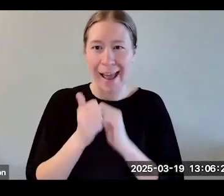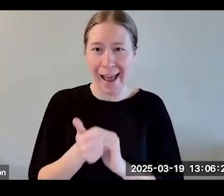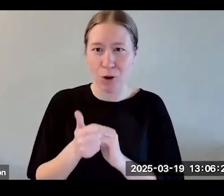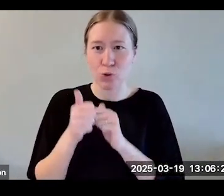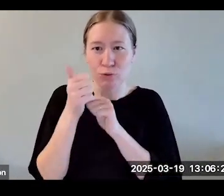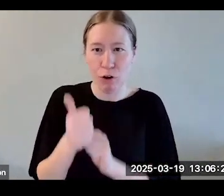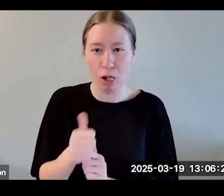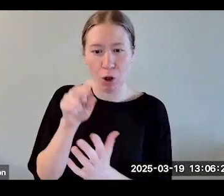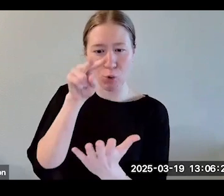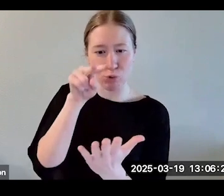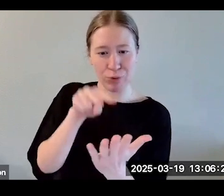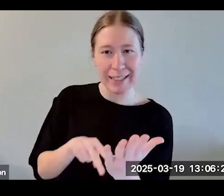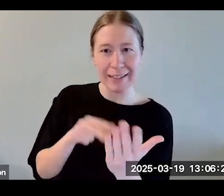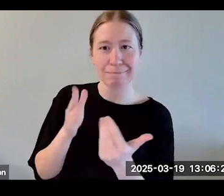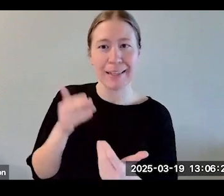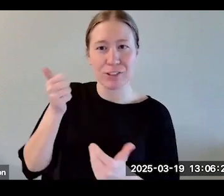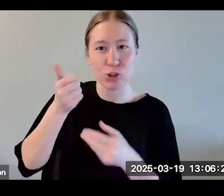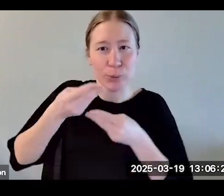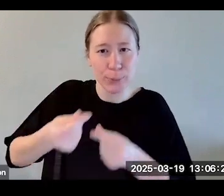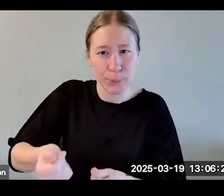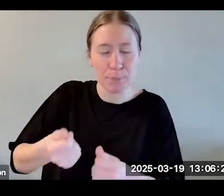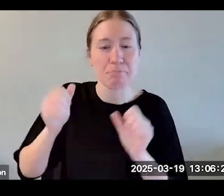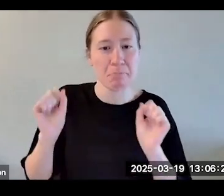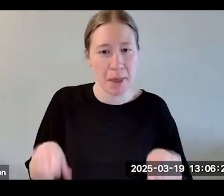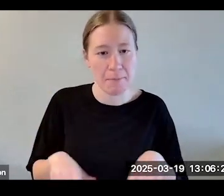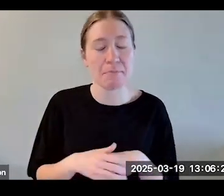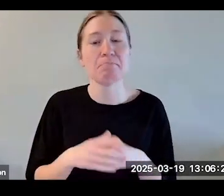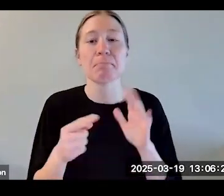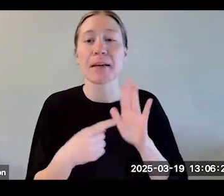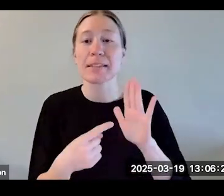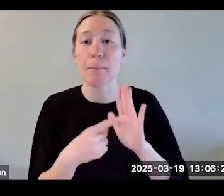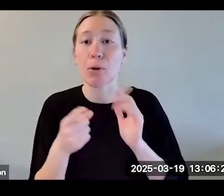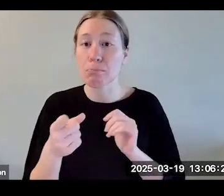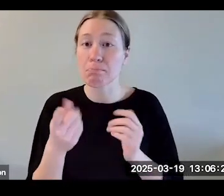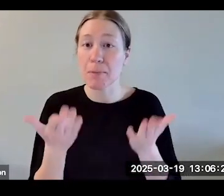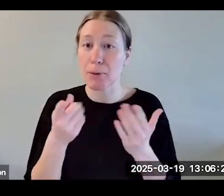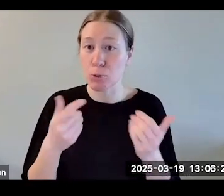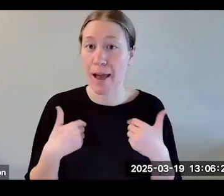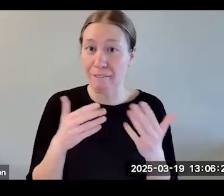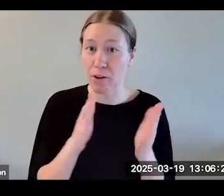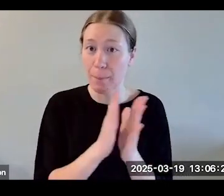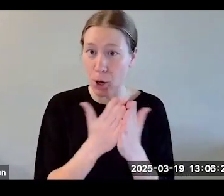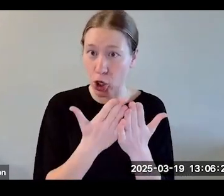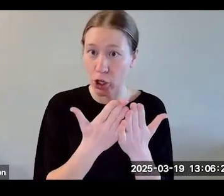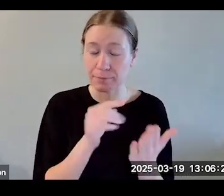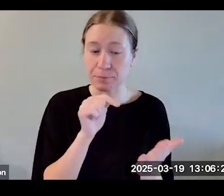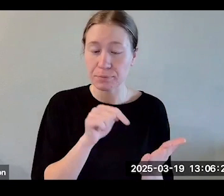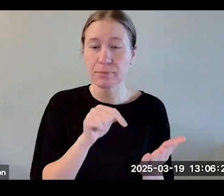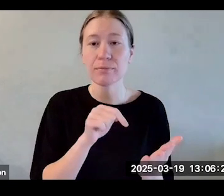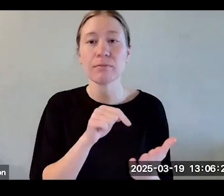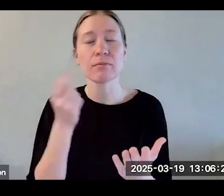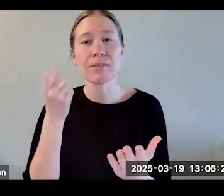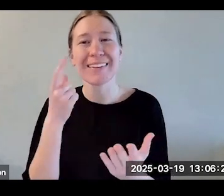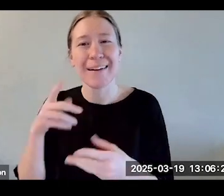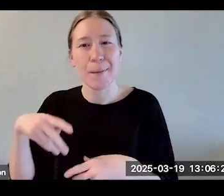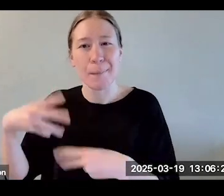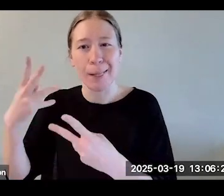So, for example, if you have a book in a document format, in a Word document format,